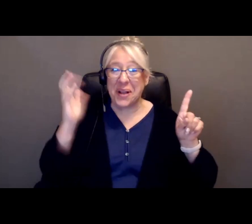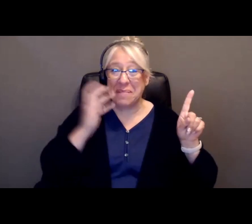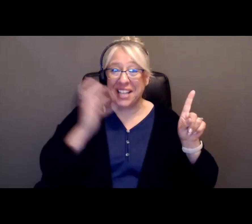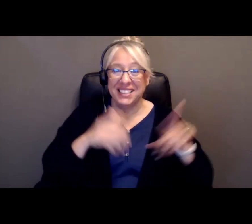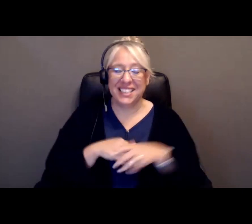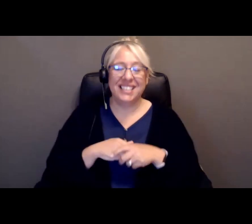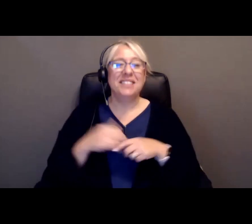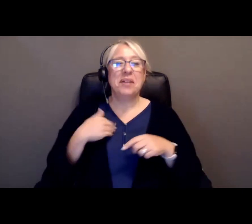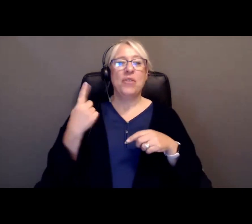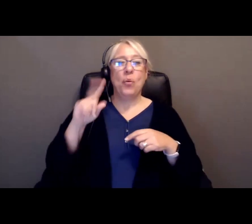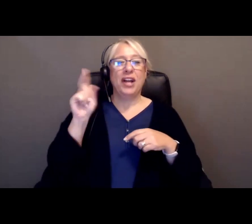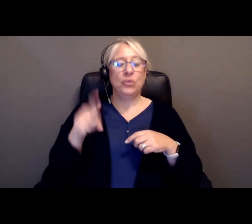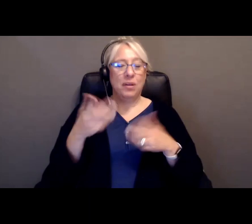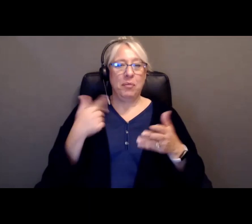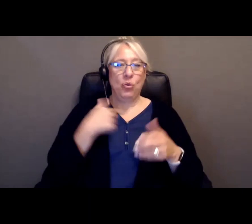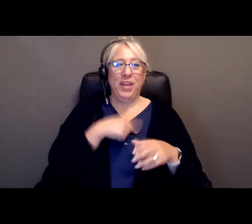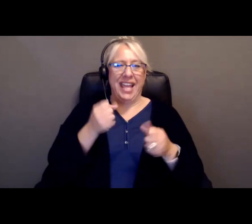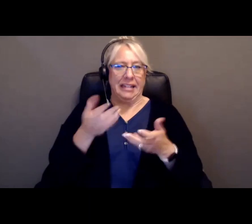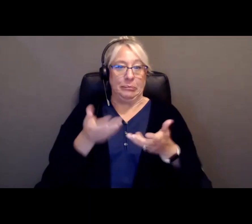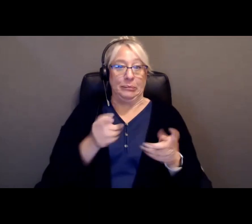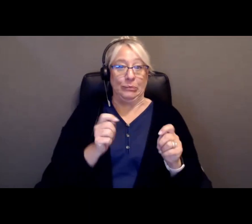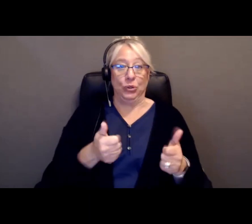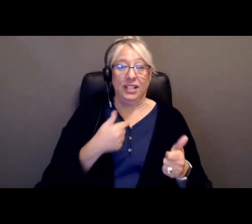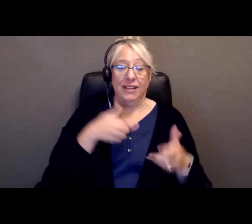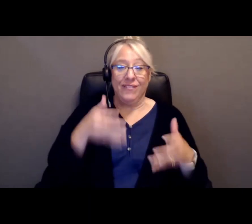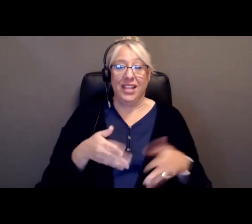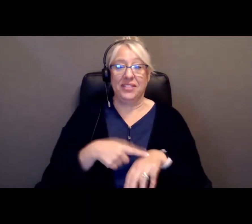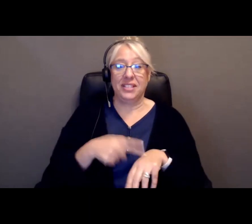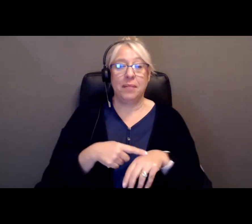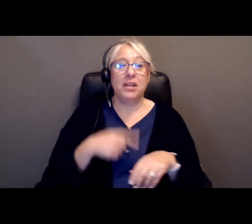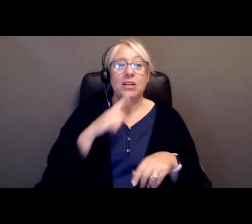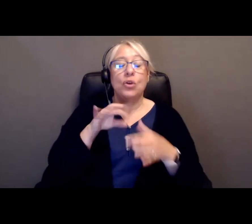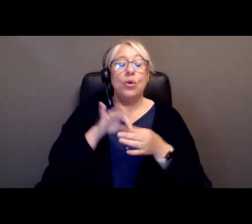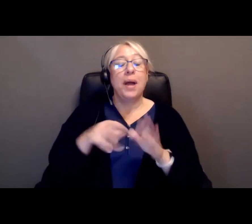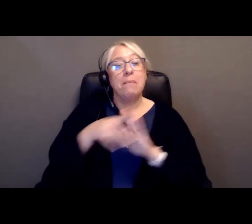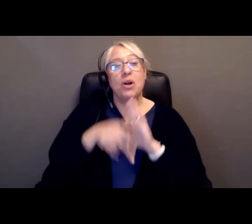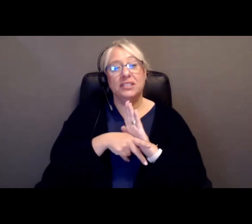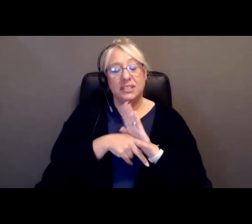maybe we can engage with quickly, and it's policy based. I was under the impression that Ontario was